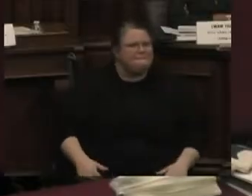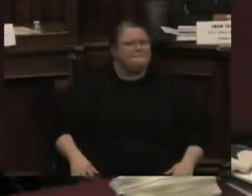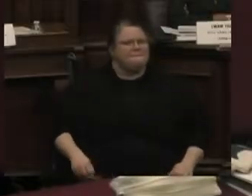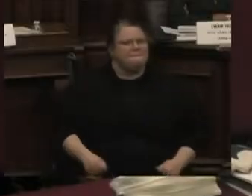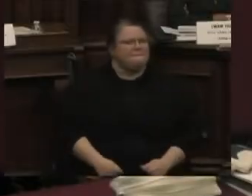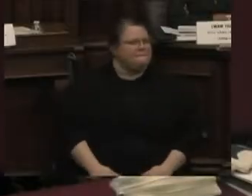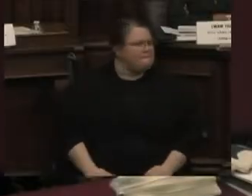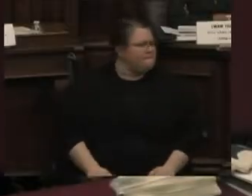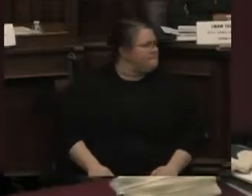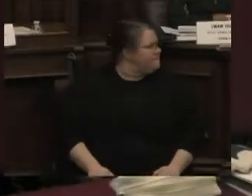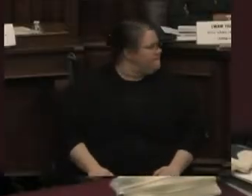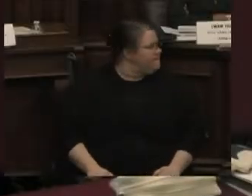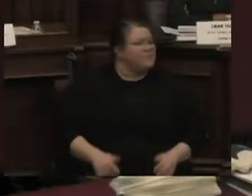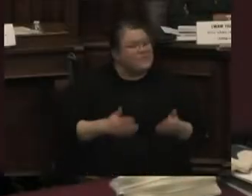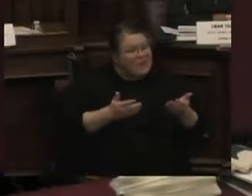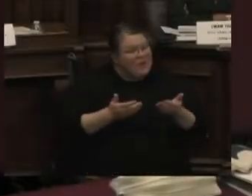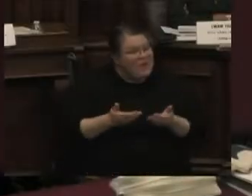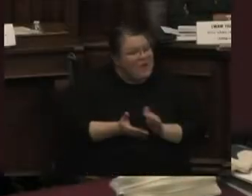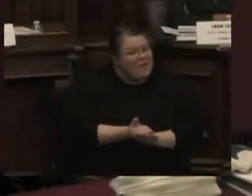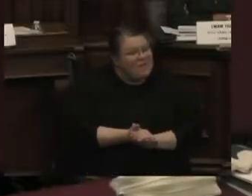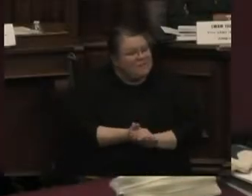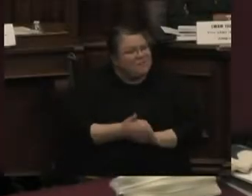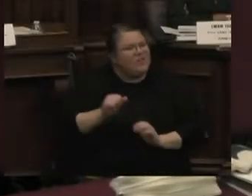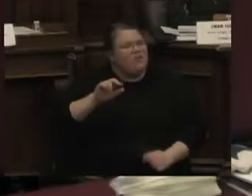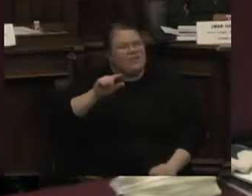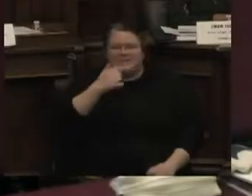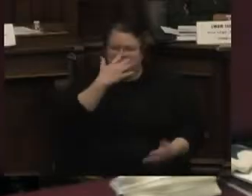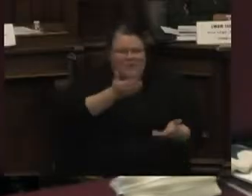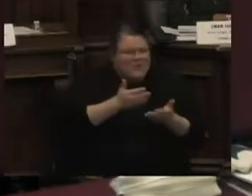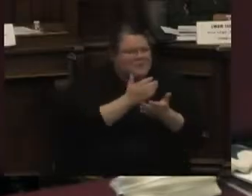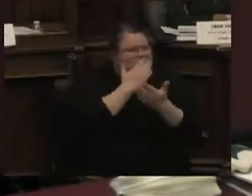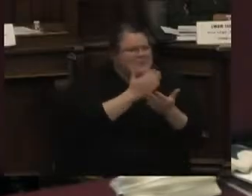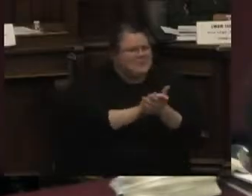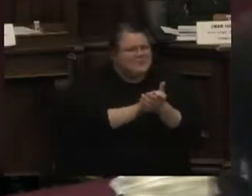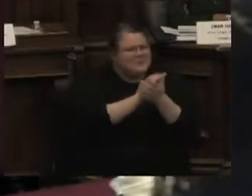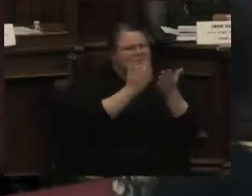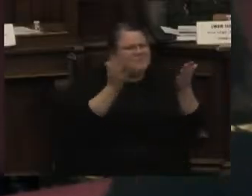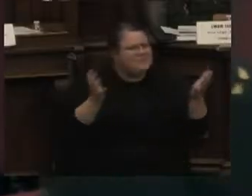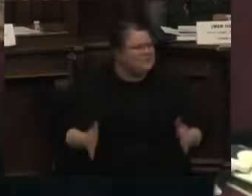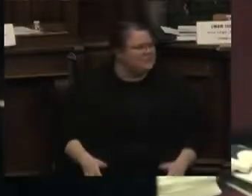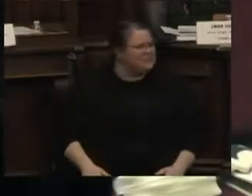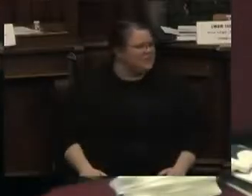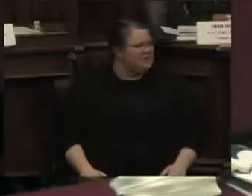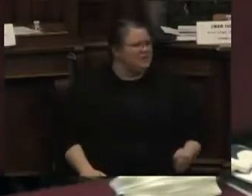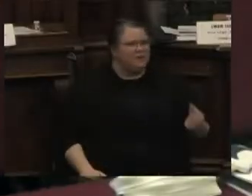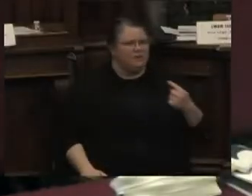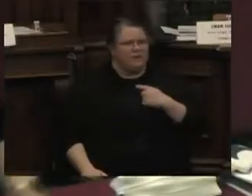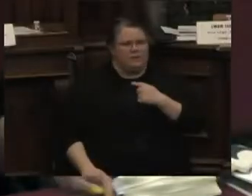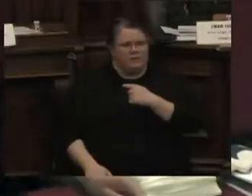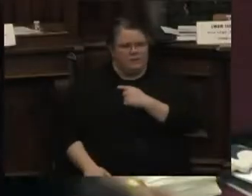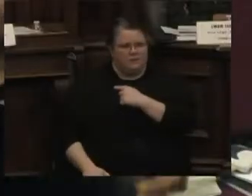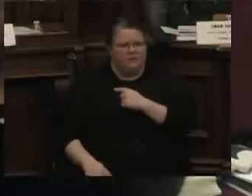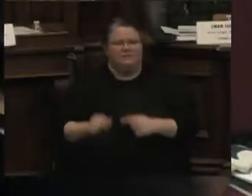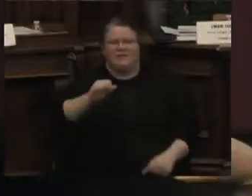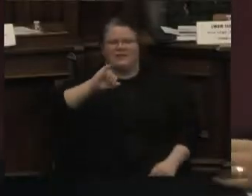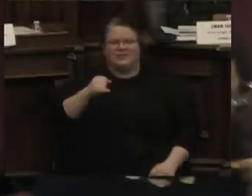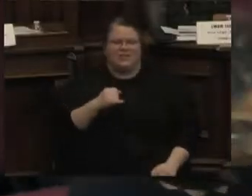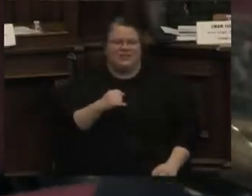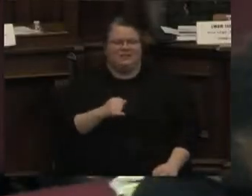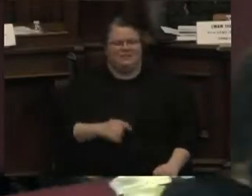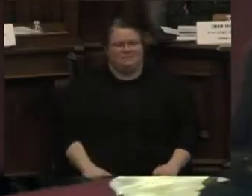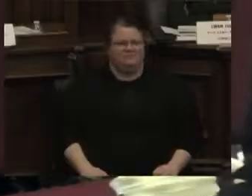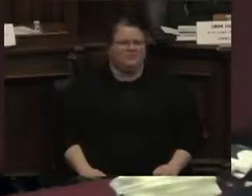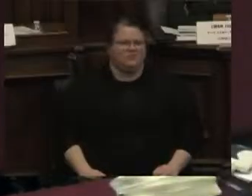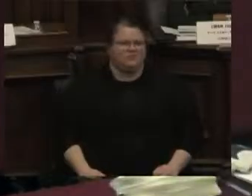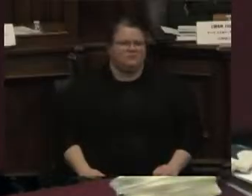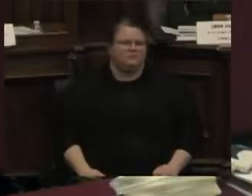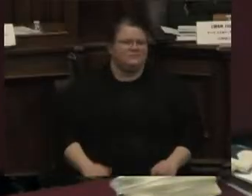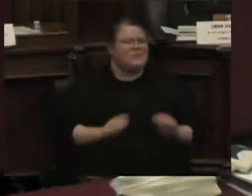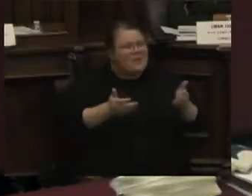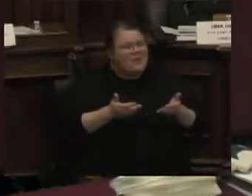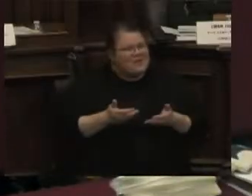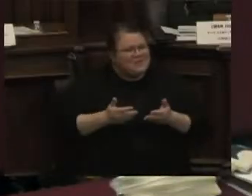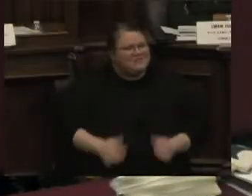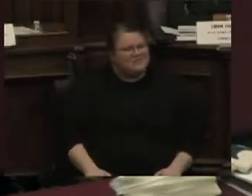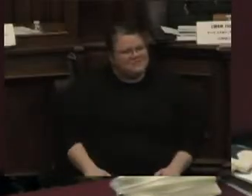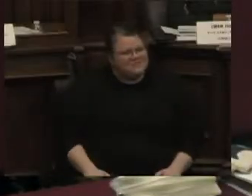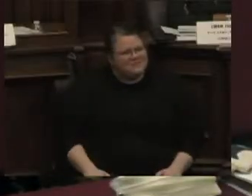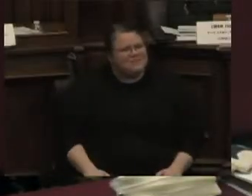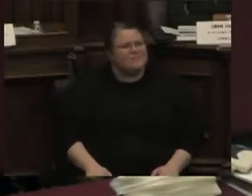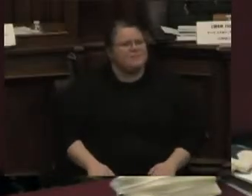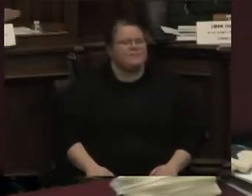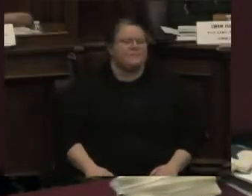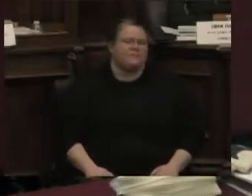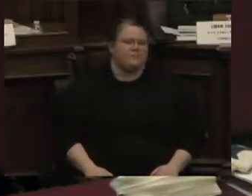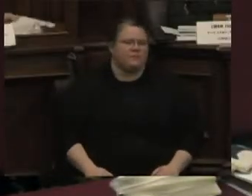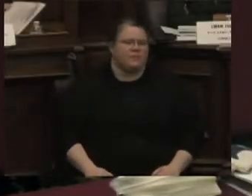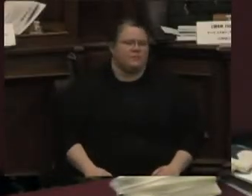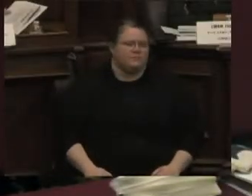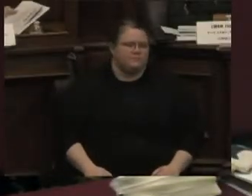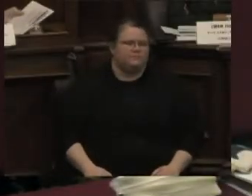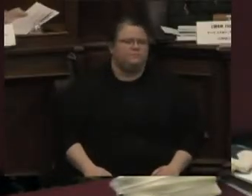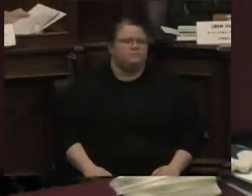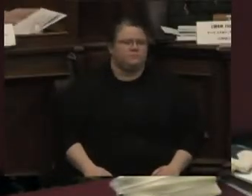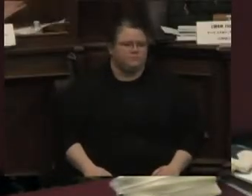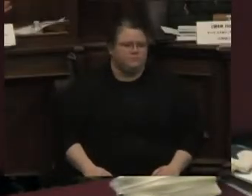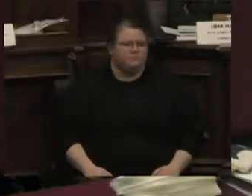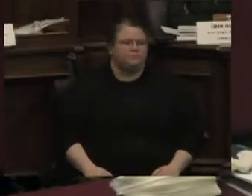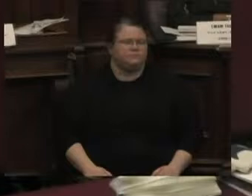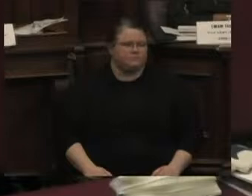into that. So thank you so much.